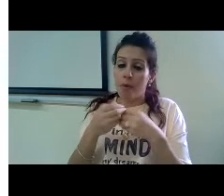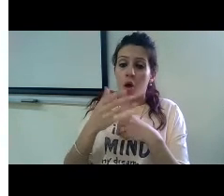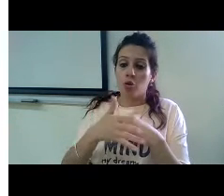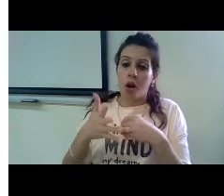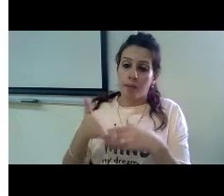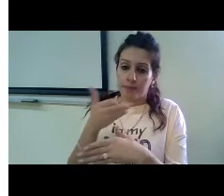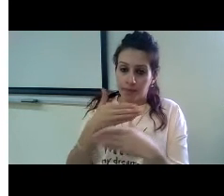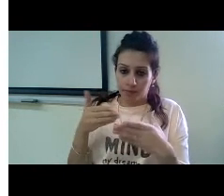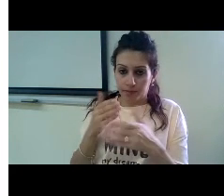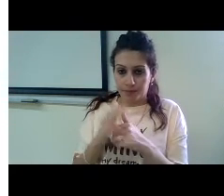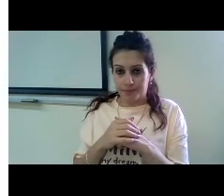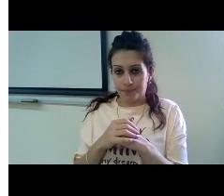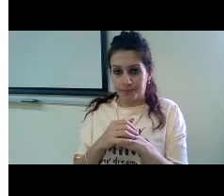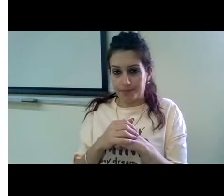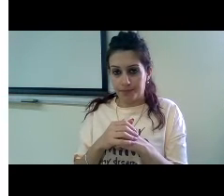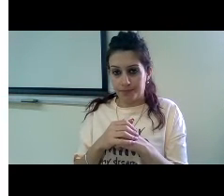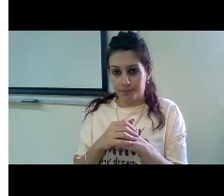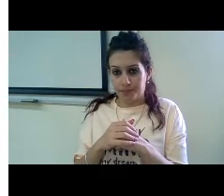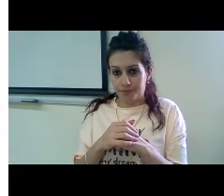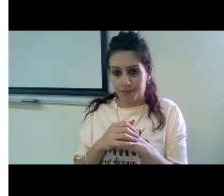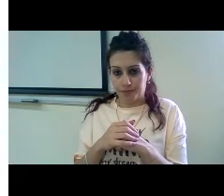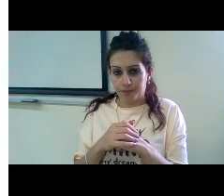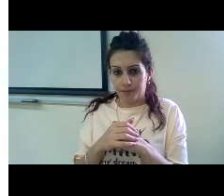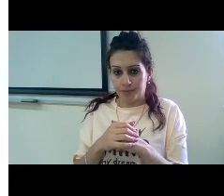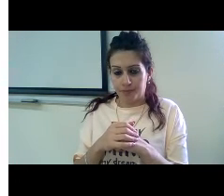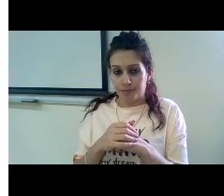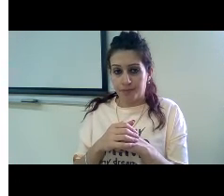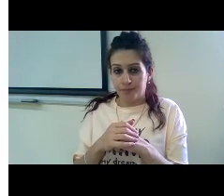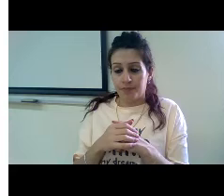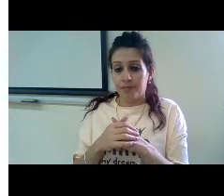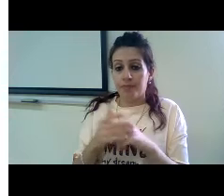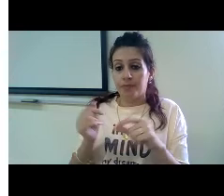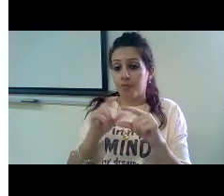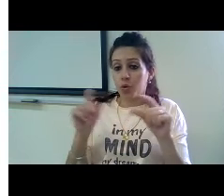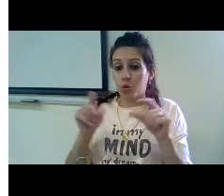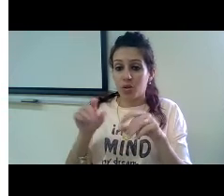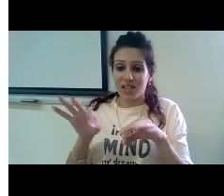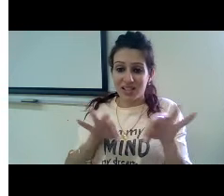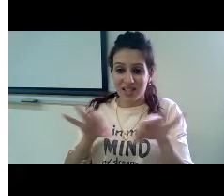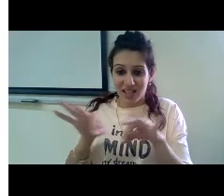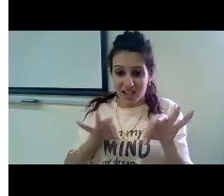They have a school closure and there's a lot of families